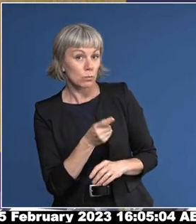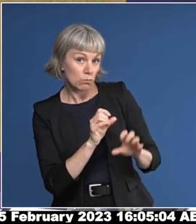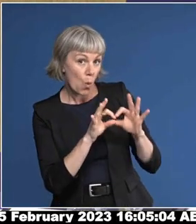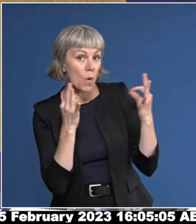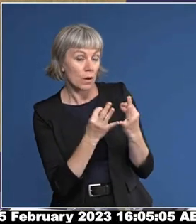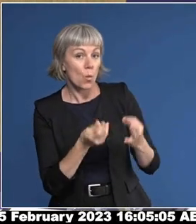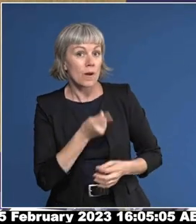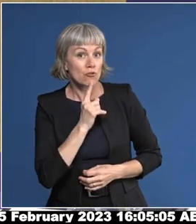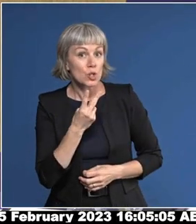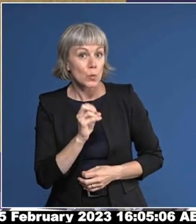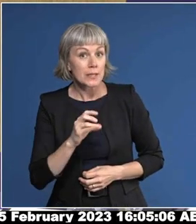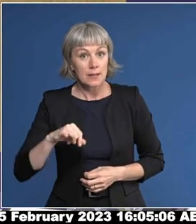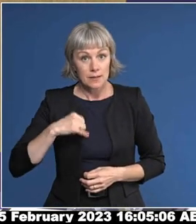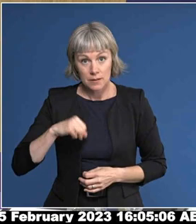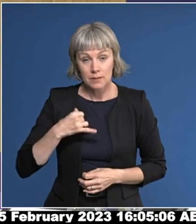Fluctuates a bit, but - COMMISSIONER BENNETT: How many employees do you have with